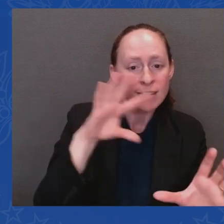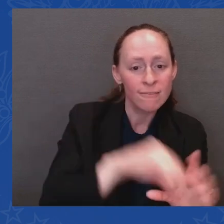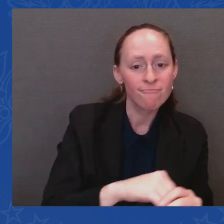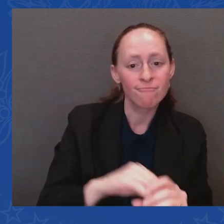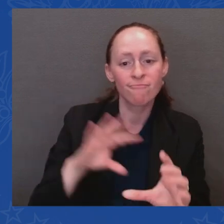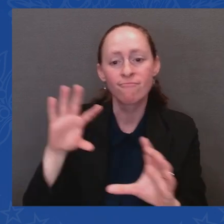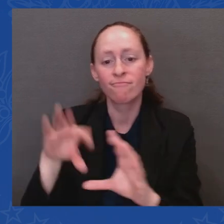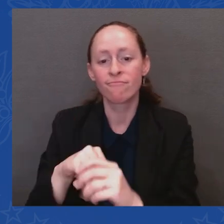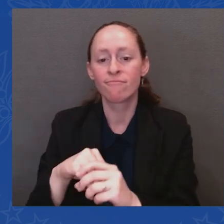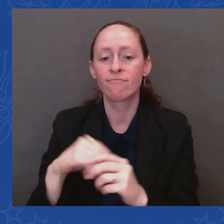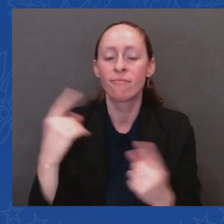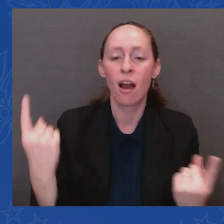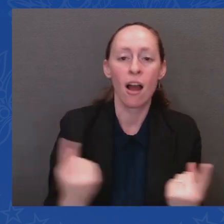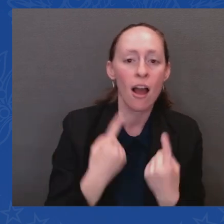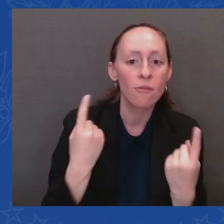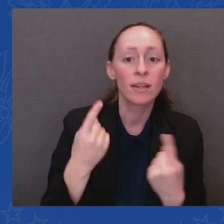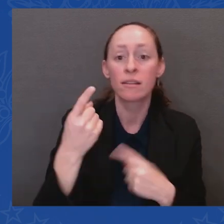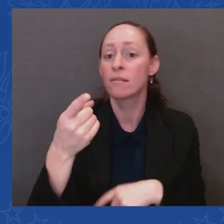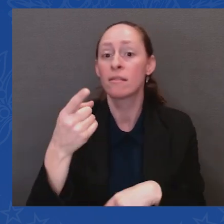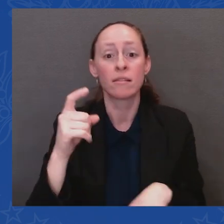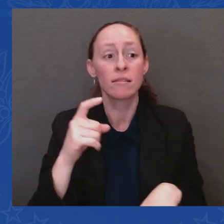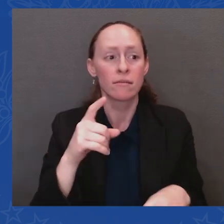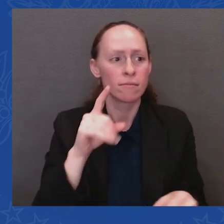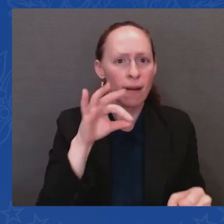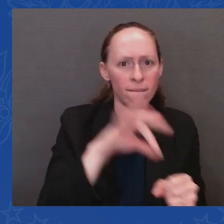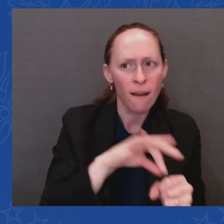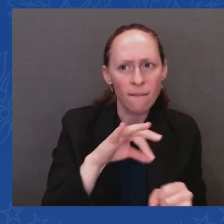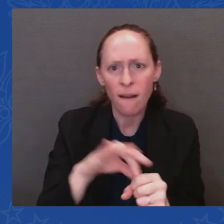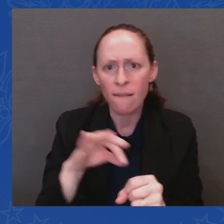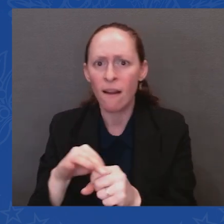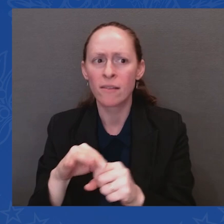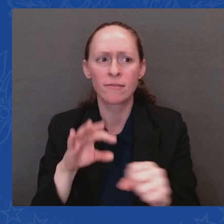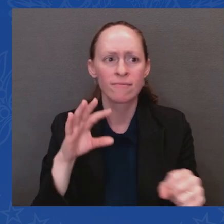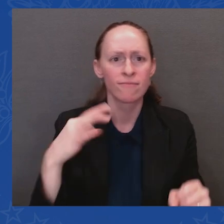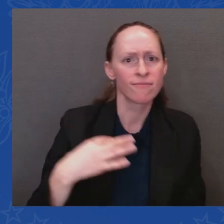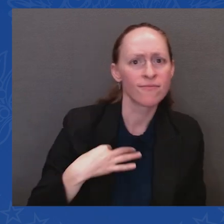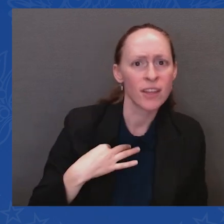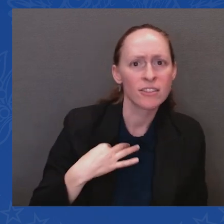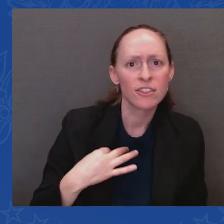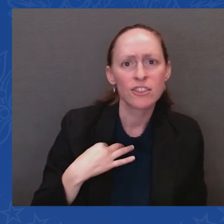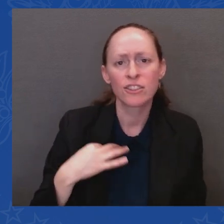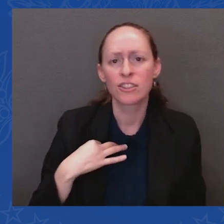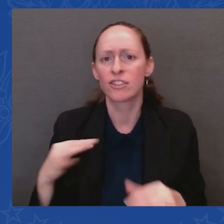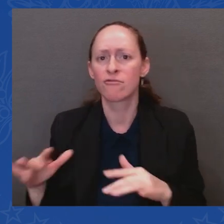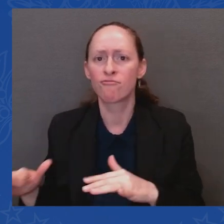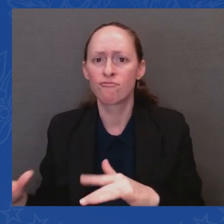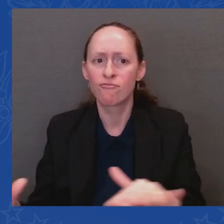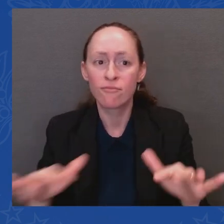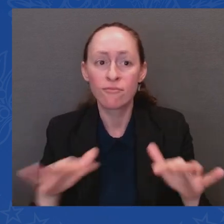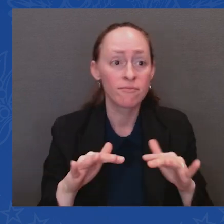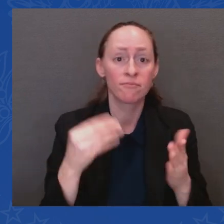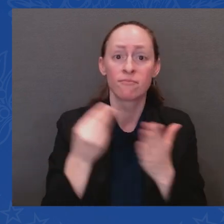More likely to volunteer your time. To donate to charities. To be involved in your communities.